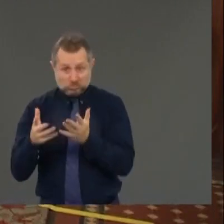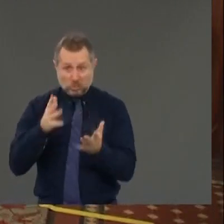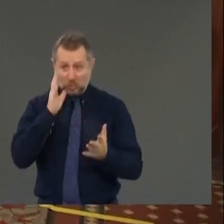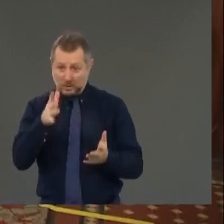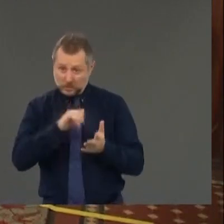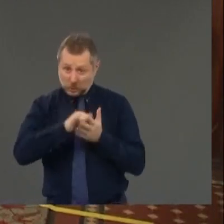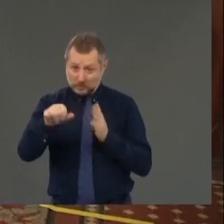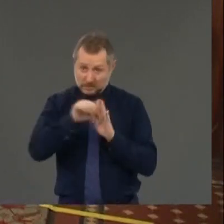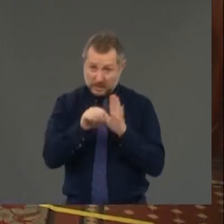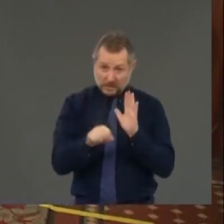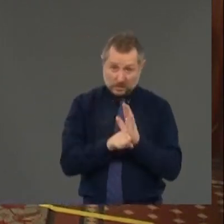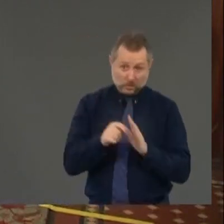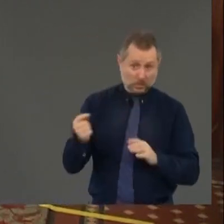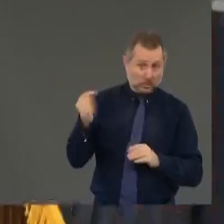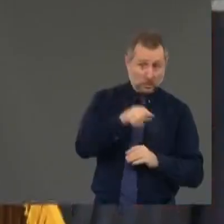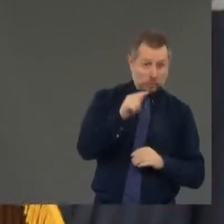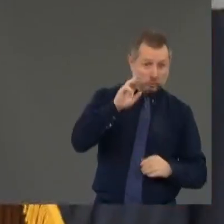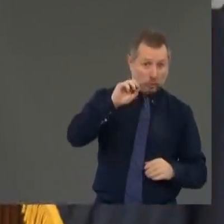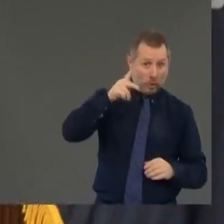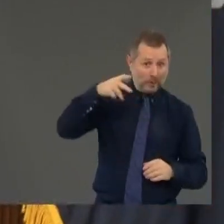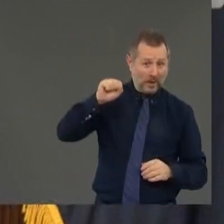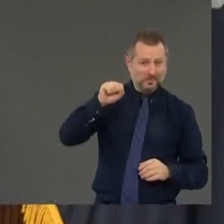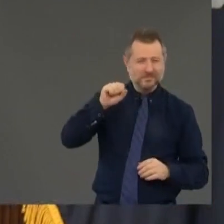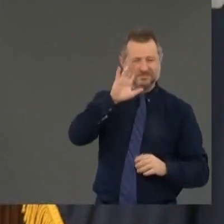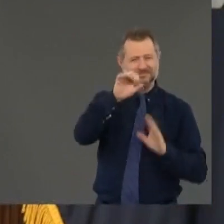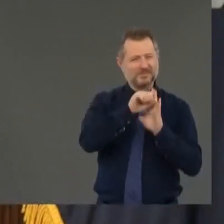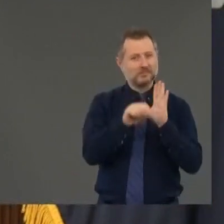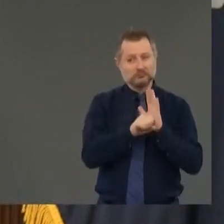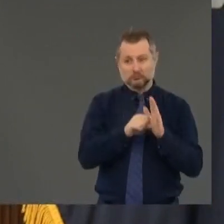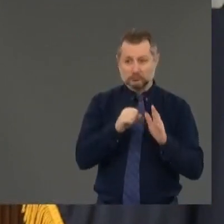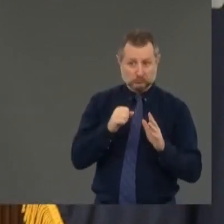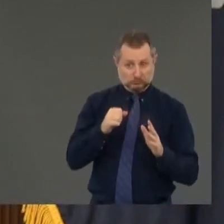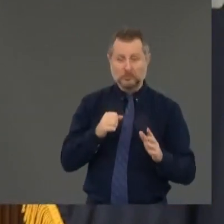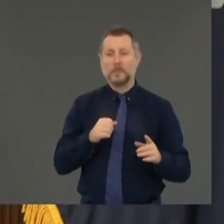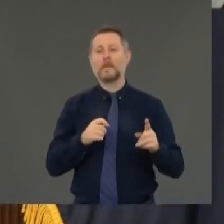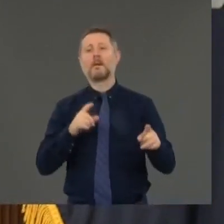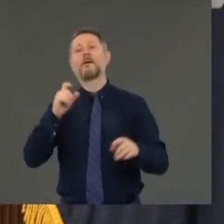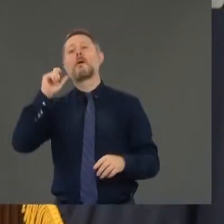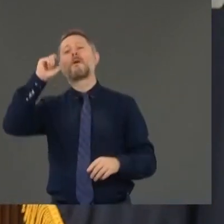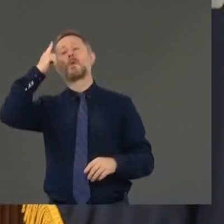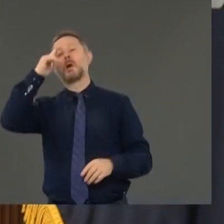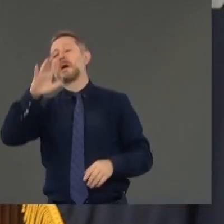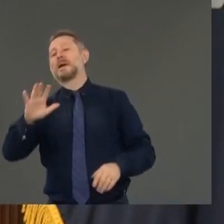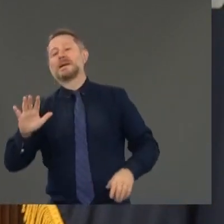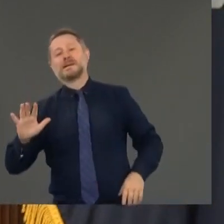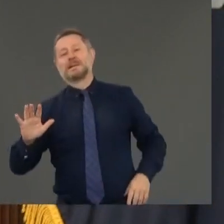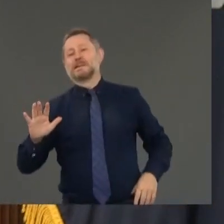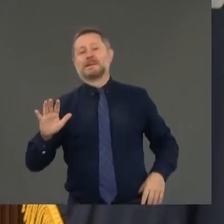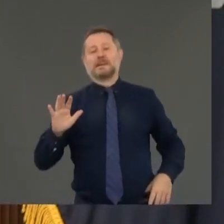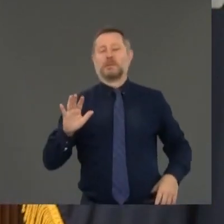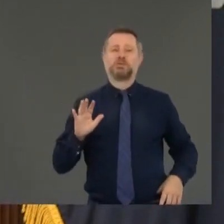ARE YOU GOING TO REQUIRE THE SAME FOR STATE TROOPERS AND OTHER POLICE DEPARTMENTS ACROSS